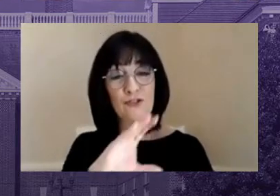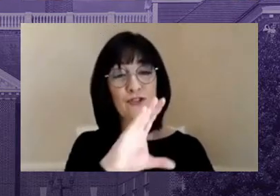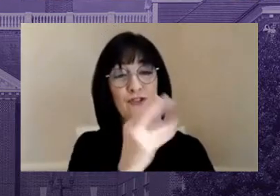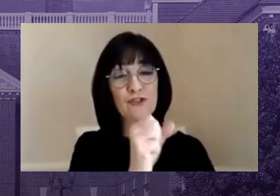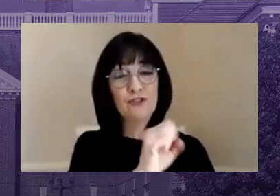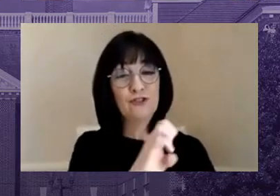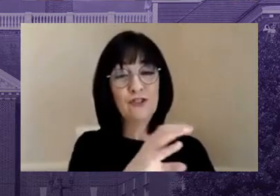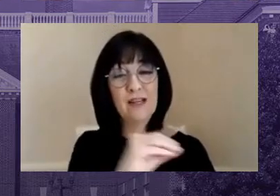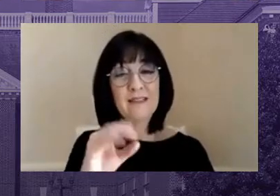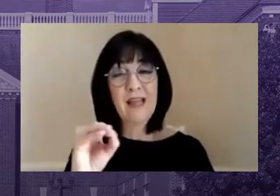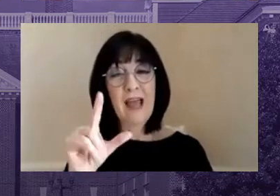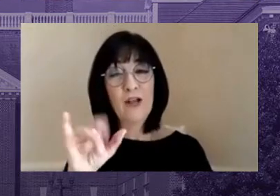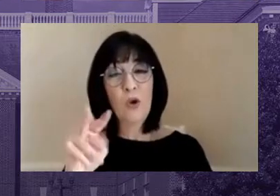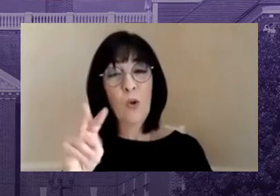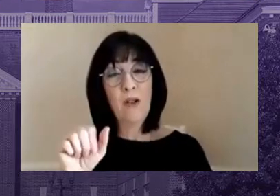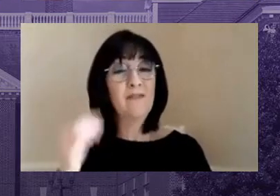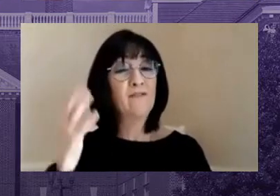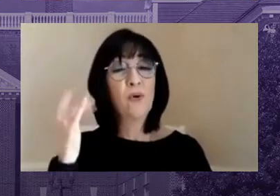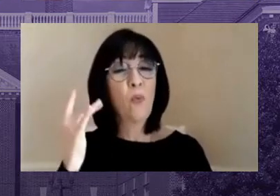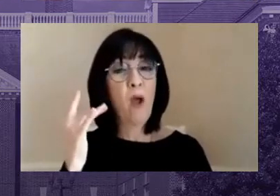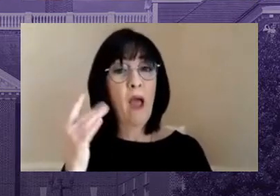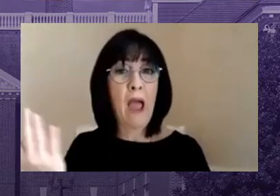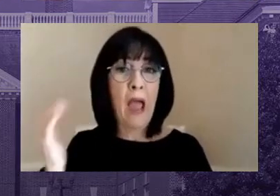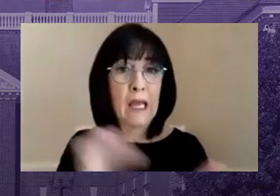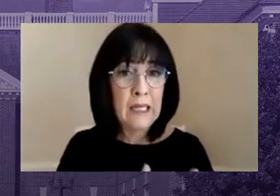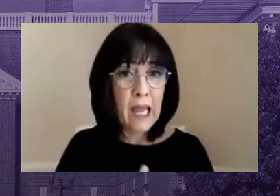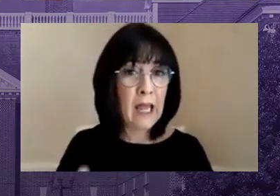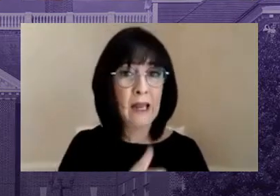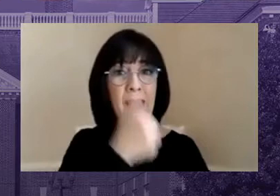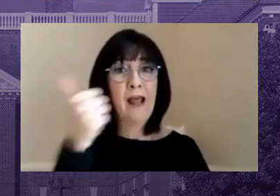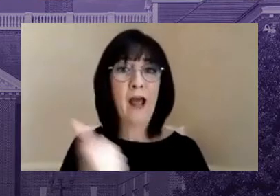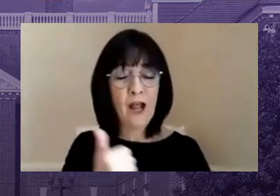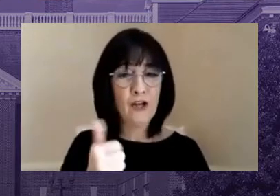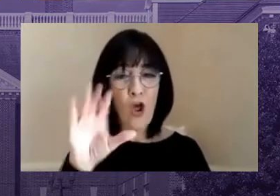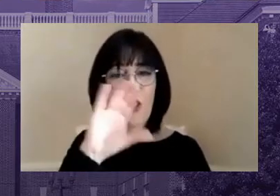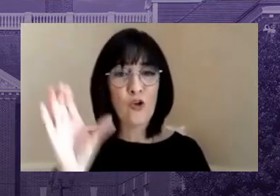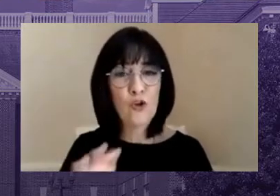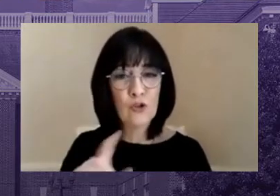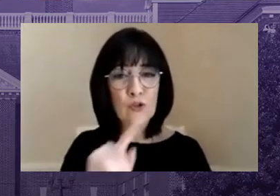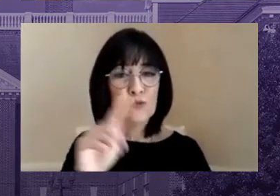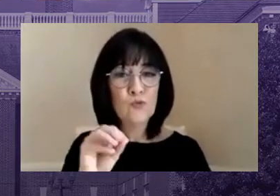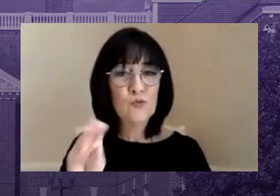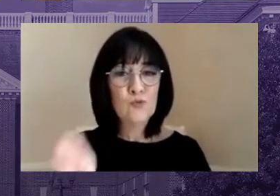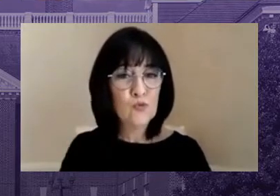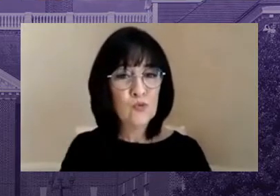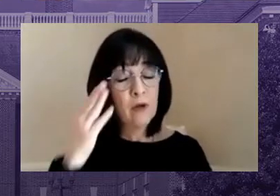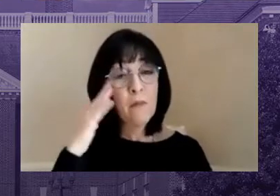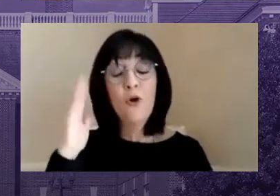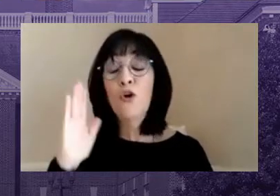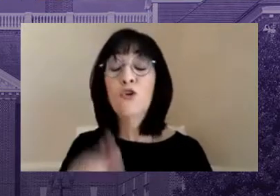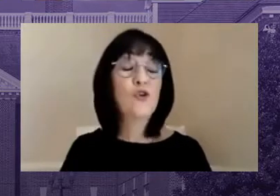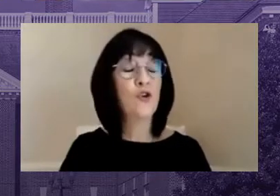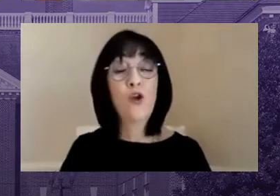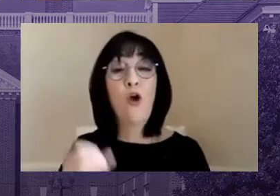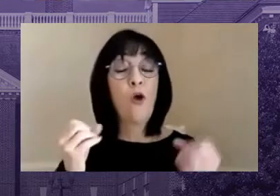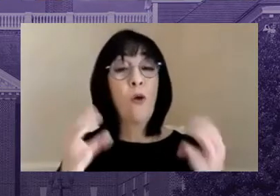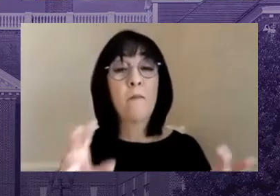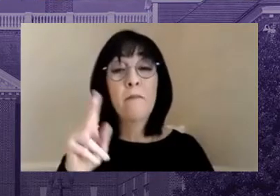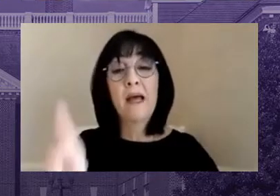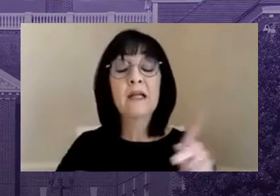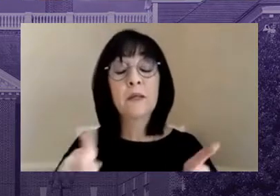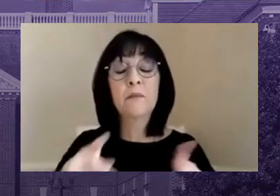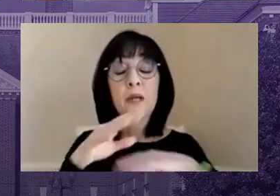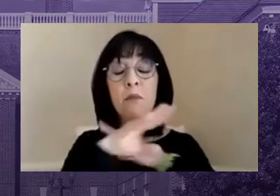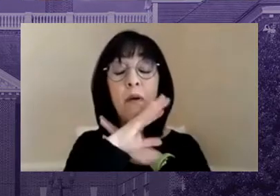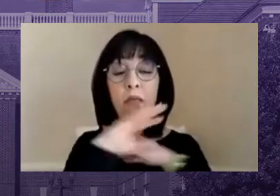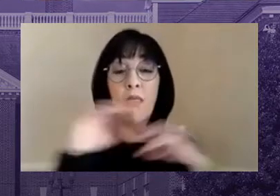Zoom. I know, I know at this time, we'd all much rather be in person. But unfortunately, the